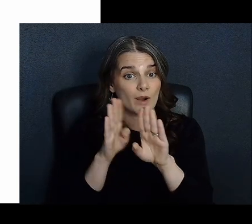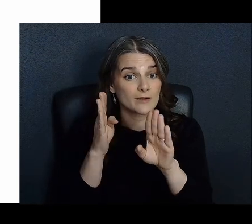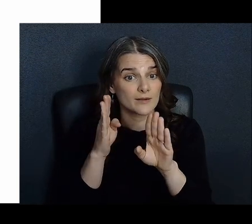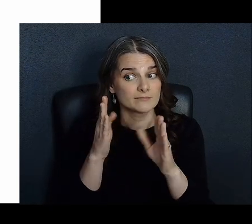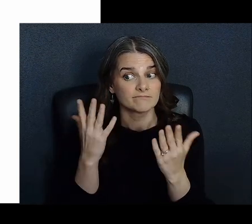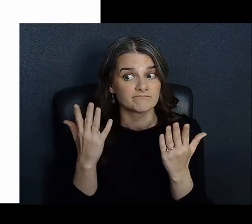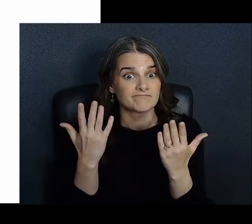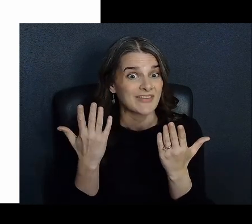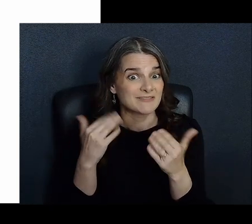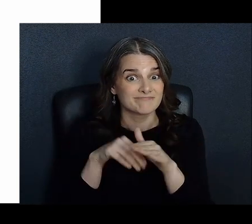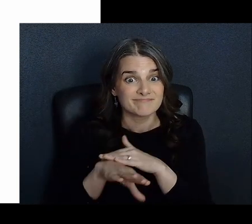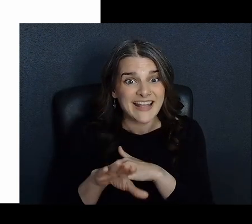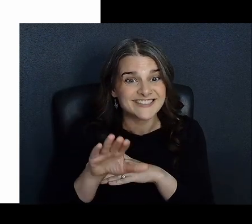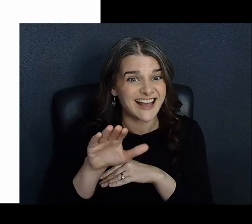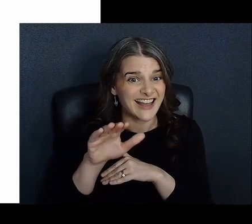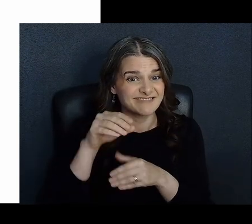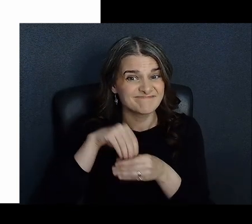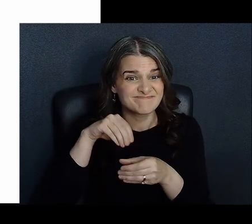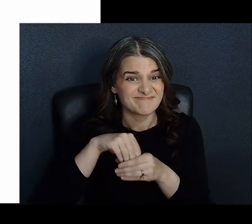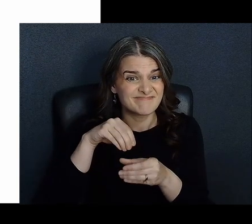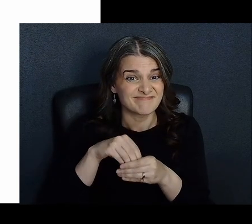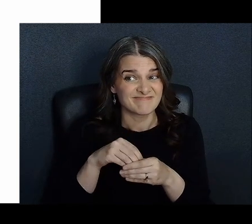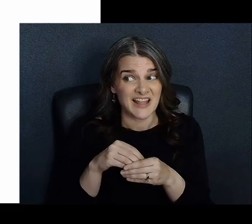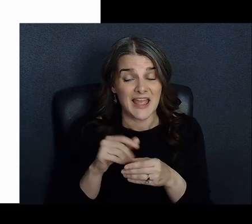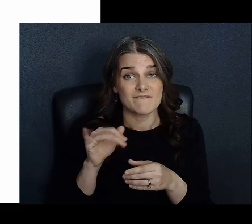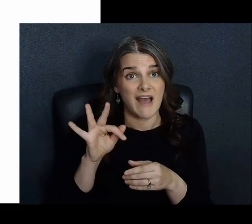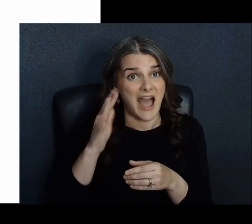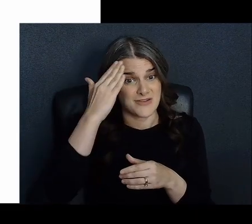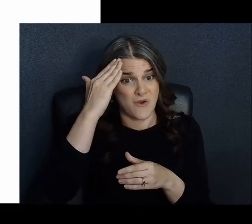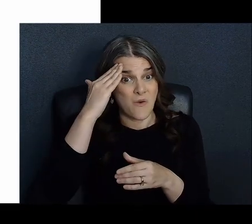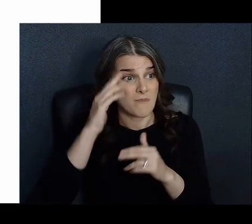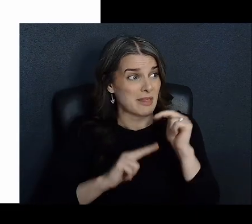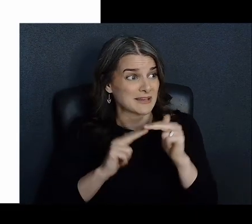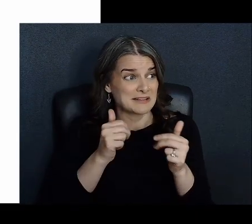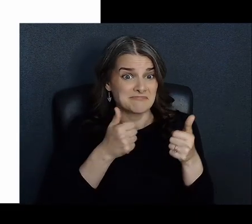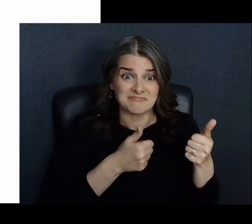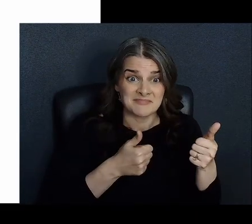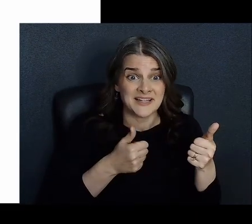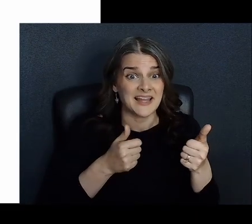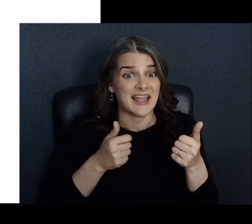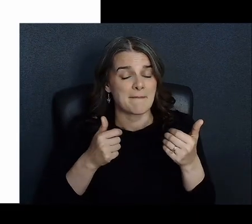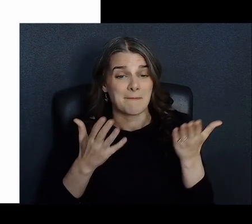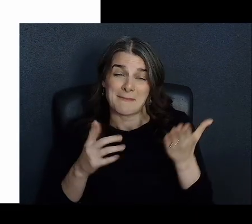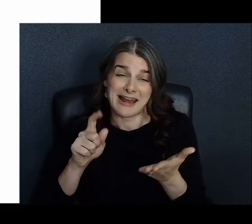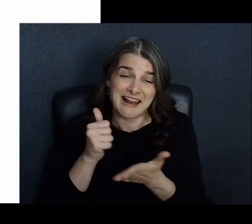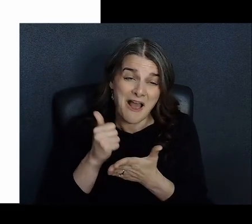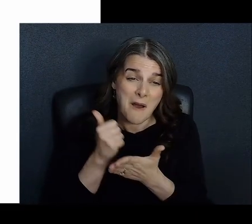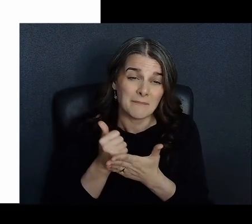Depending on how well I know the building, I might need help getting from point A to point B, because I can't read the signs on the wall.